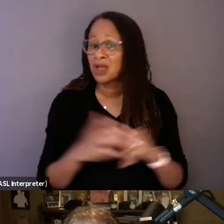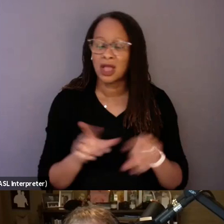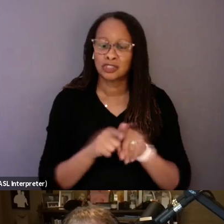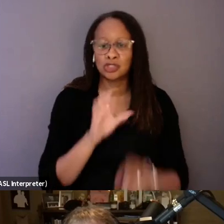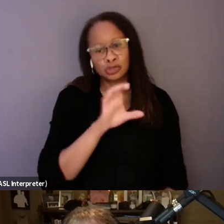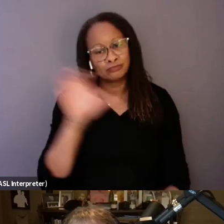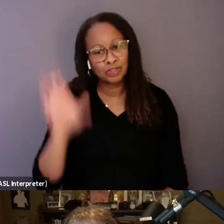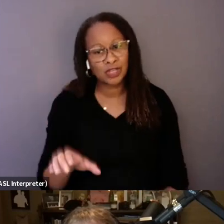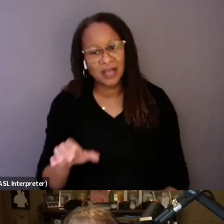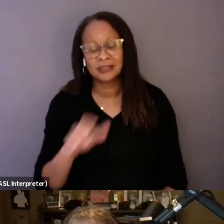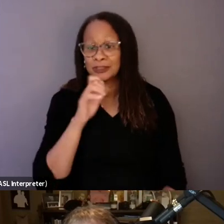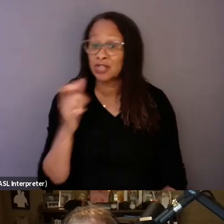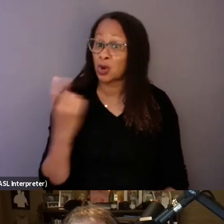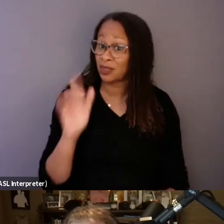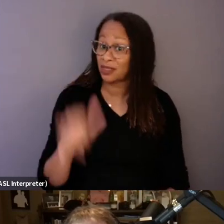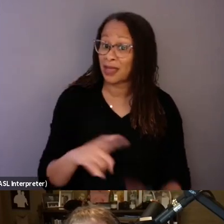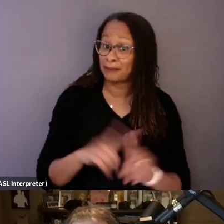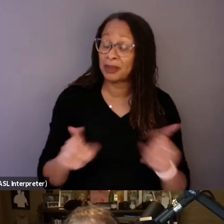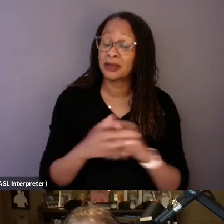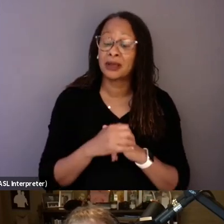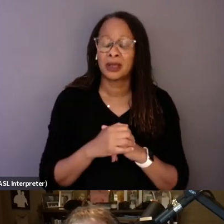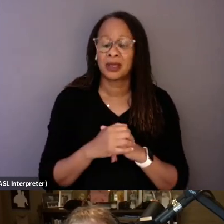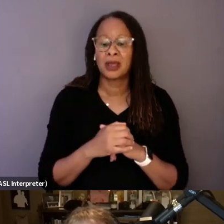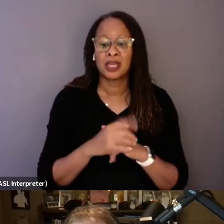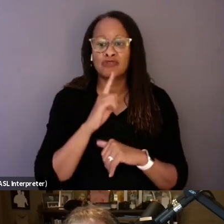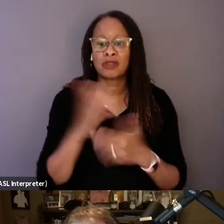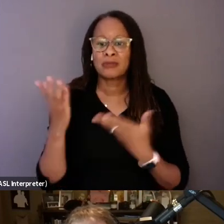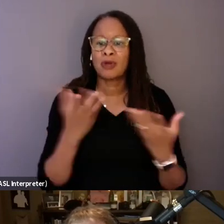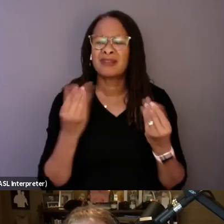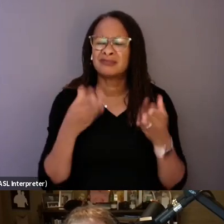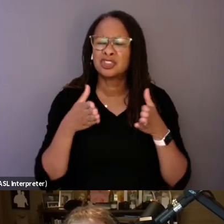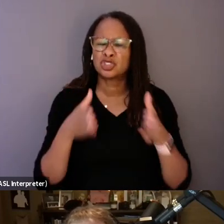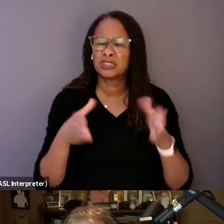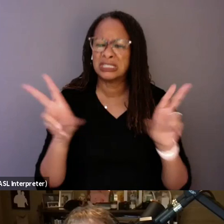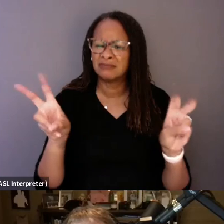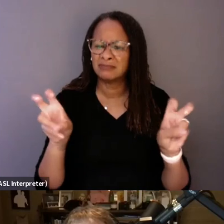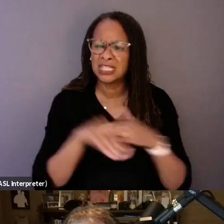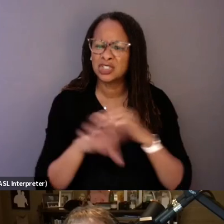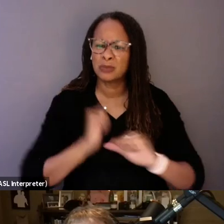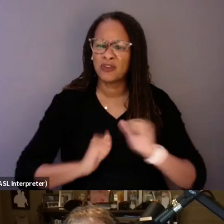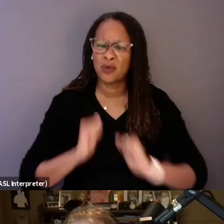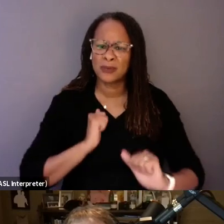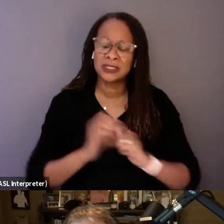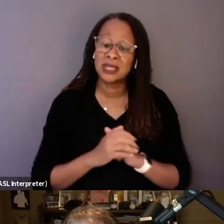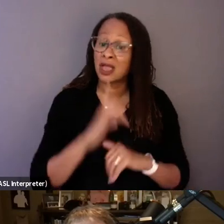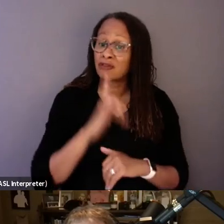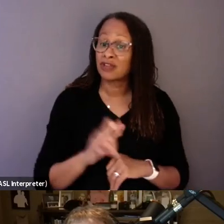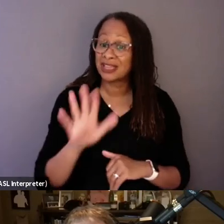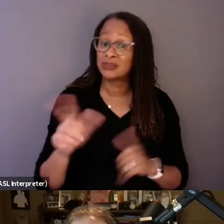so it wasn't only that, but he really brought the street into the performances and he really was the first hippie.